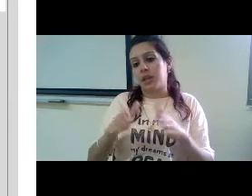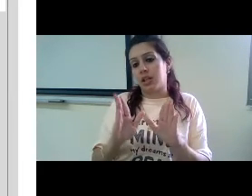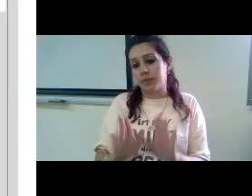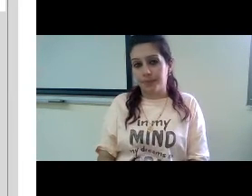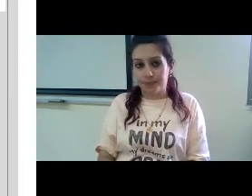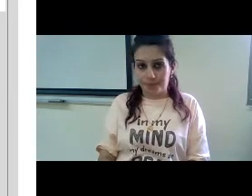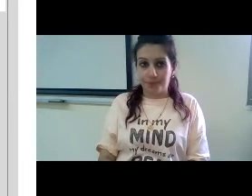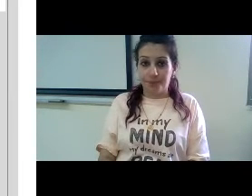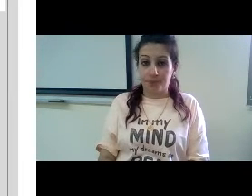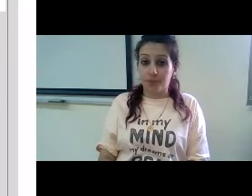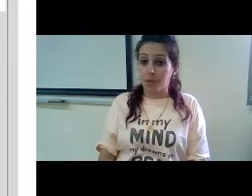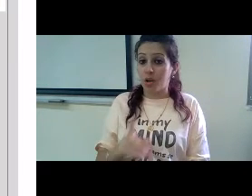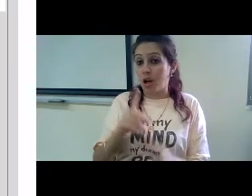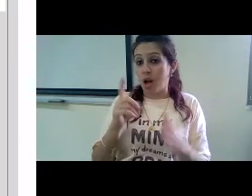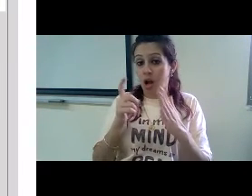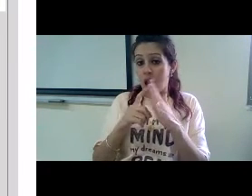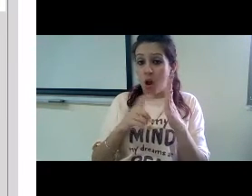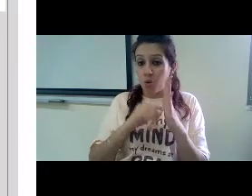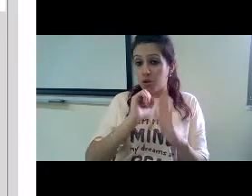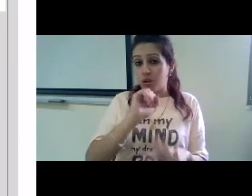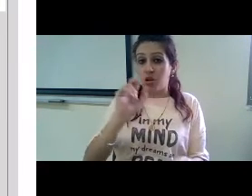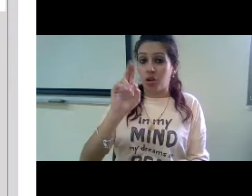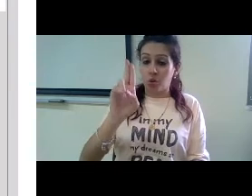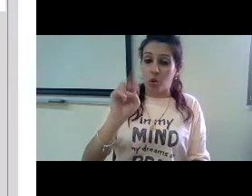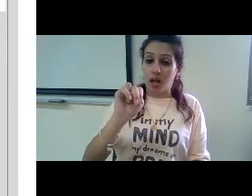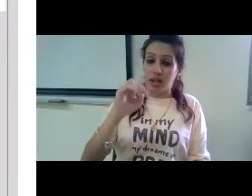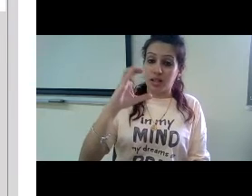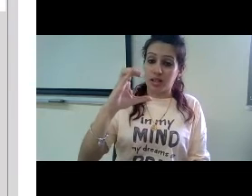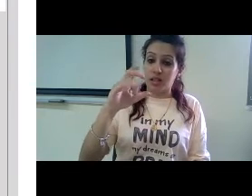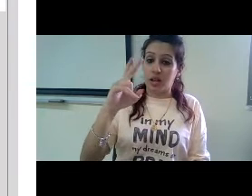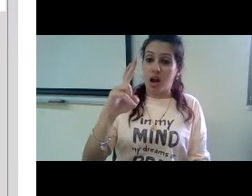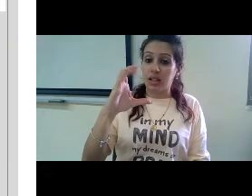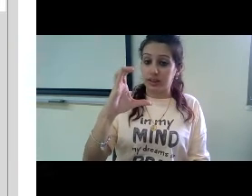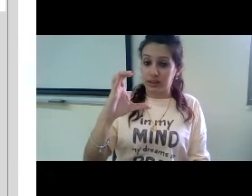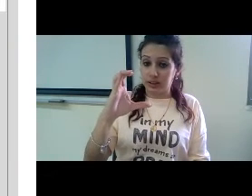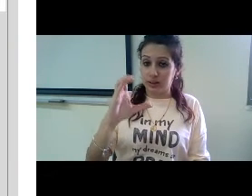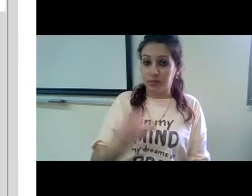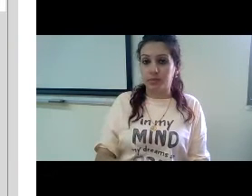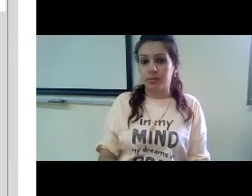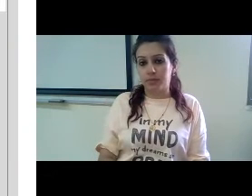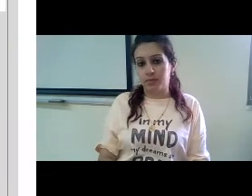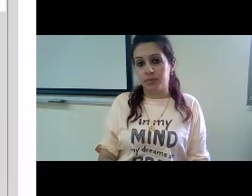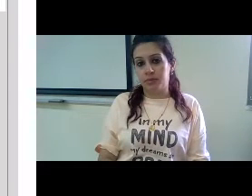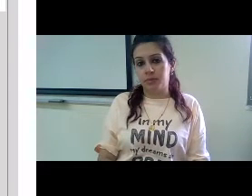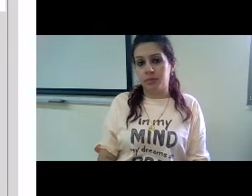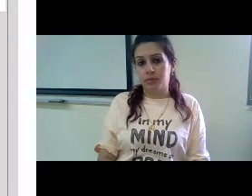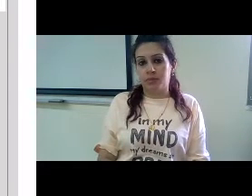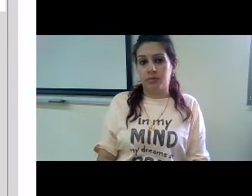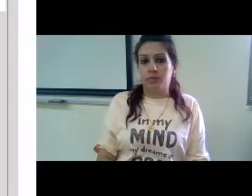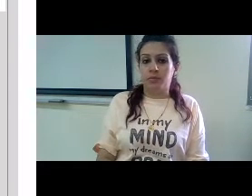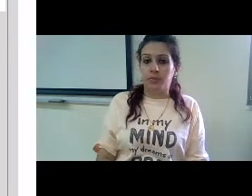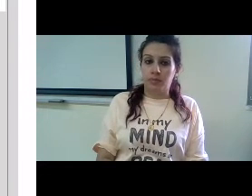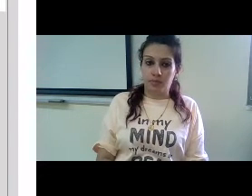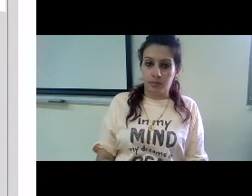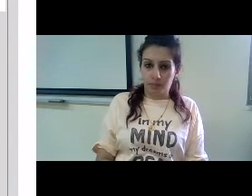you must not rely on the family with schoolwork. Homework is the best example.